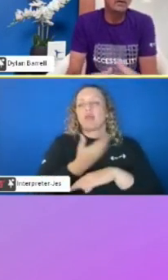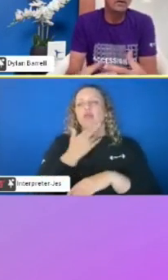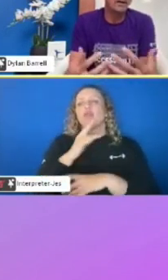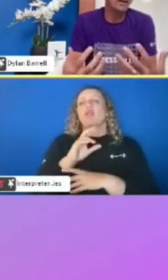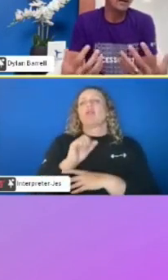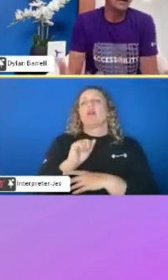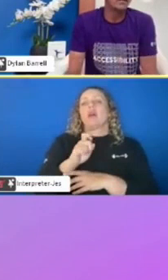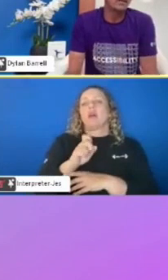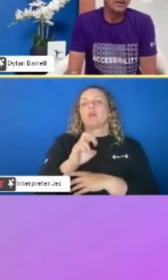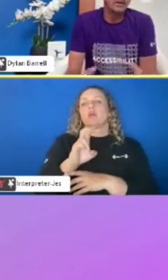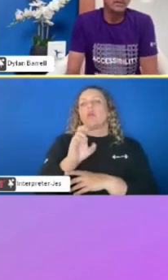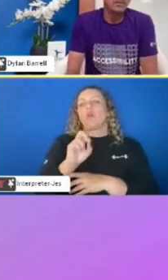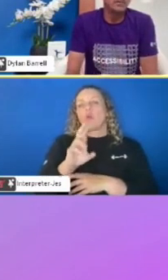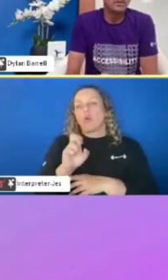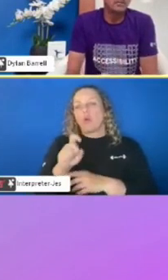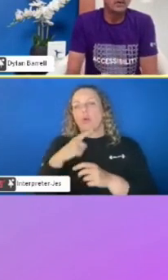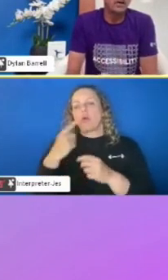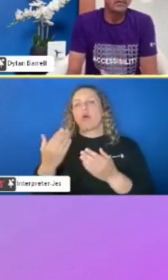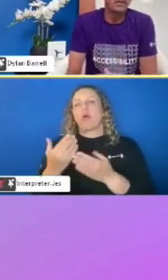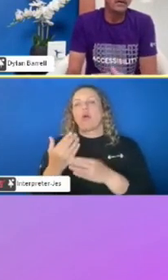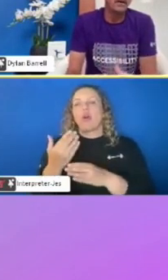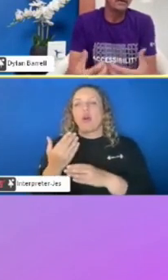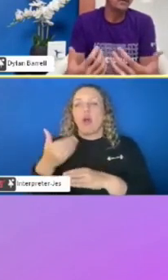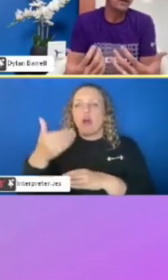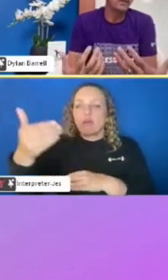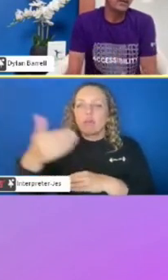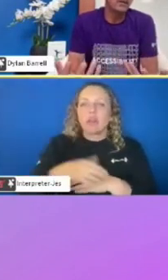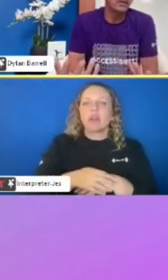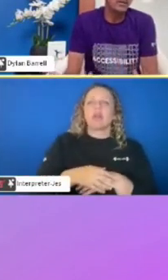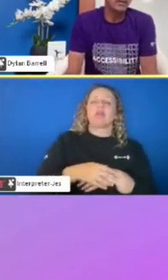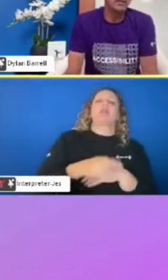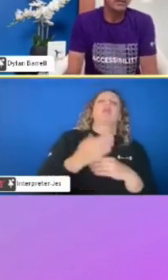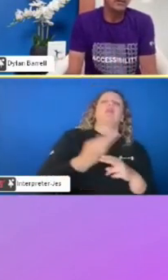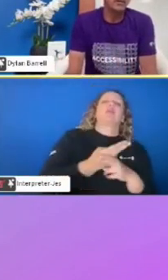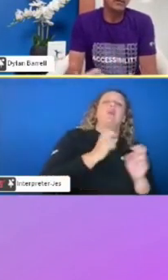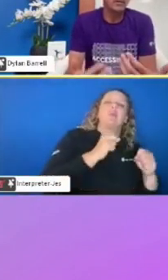You're getting usability improvements more often and you're getting fixes whether the security fixes